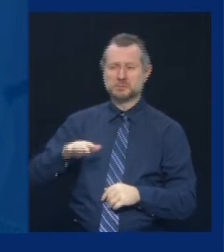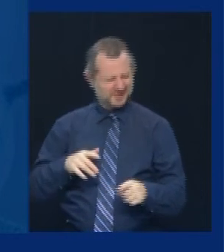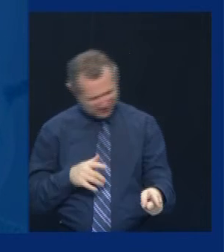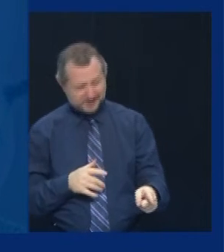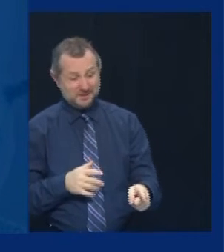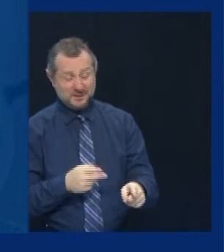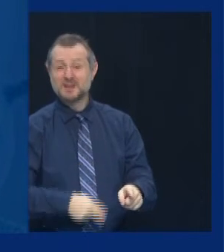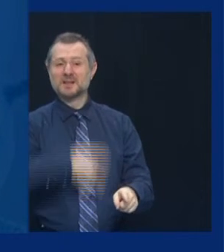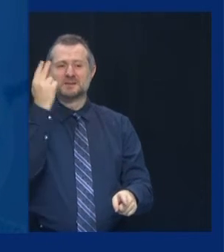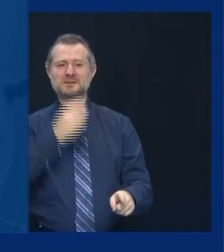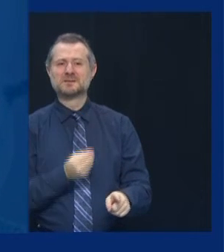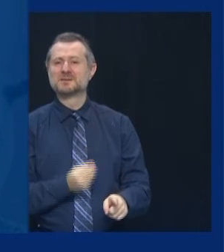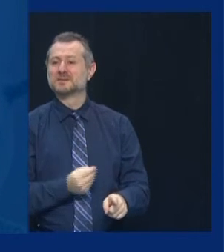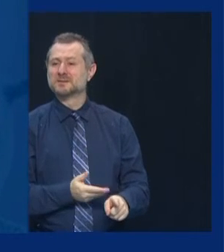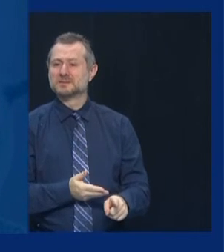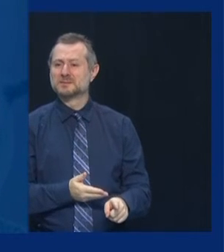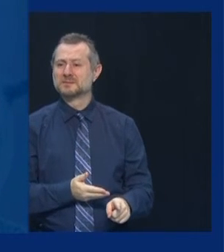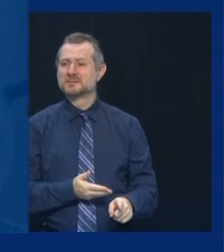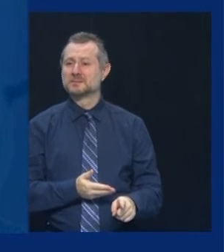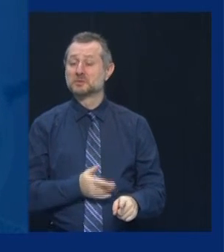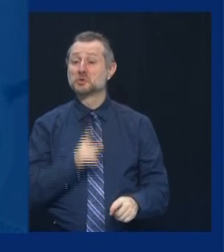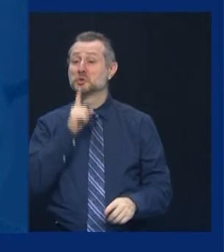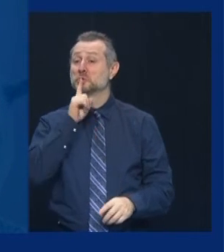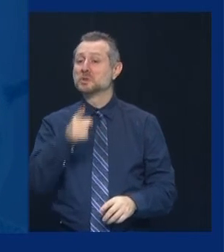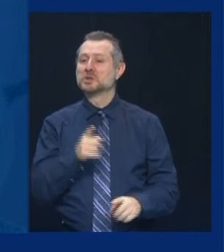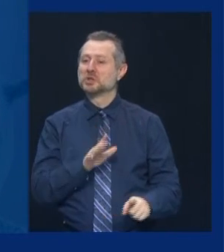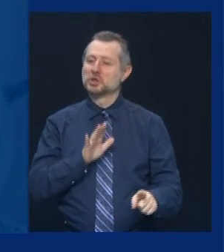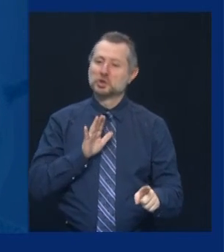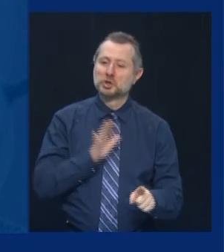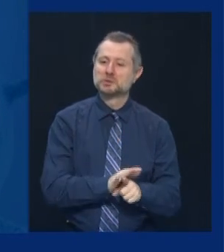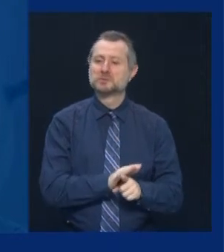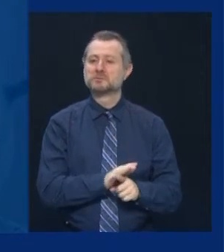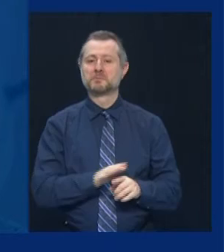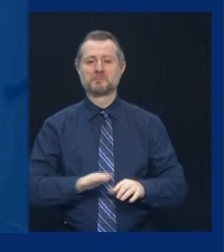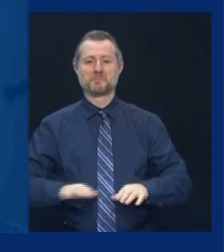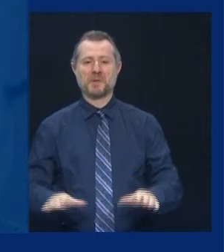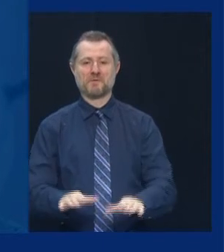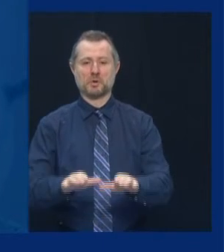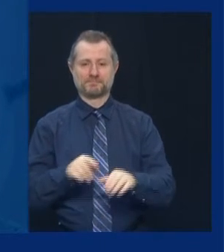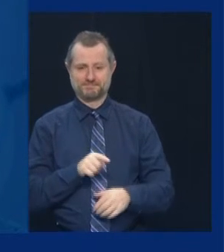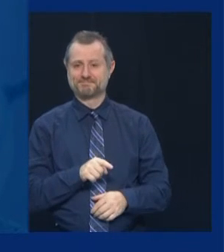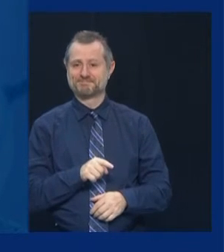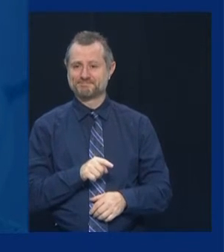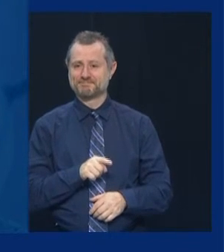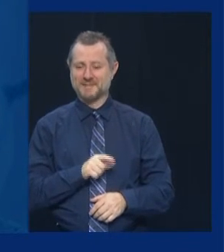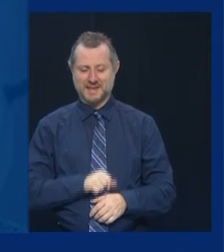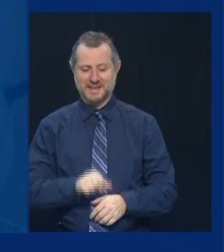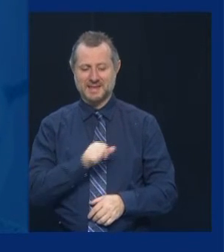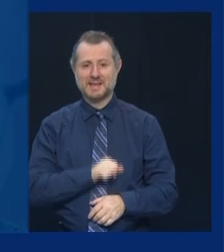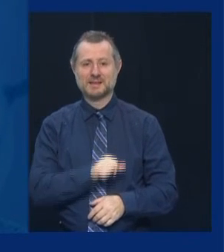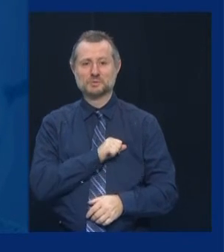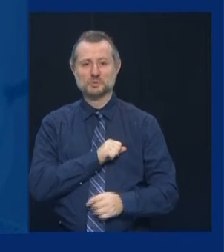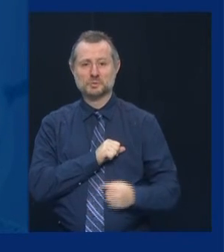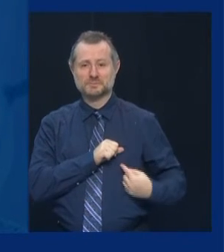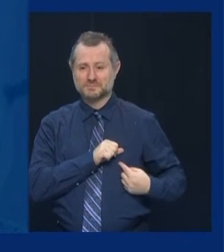MOSTLY FAMILY HOMES AND THE OTHER BOROUGHS, ET CETERA.